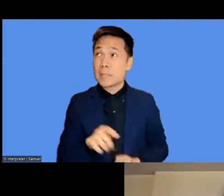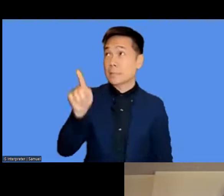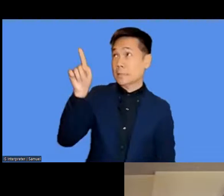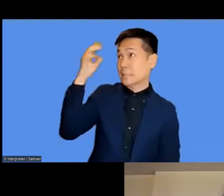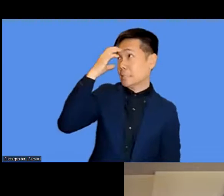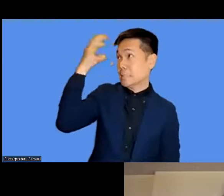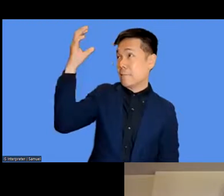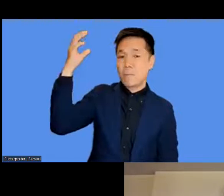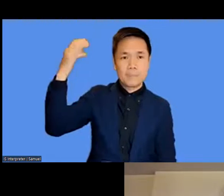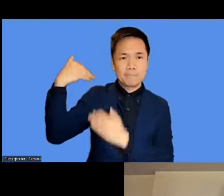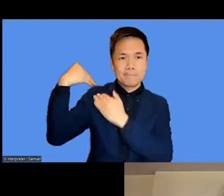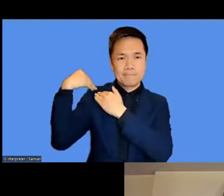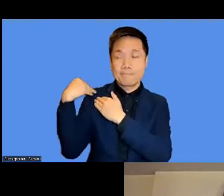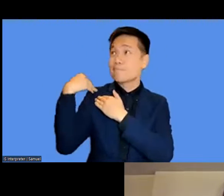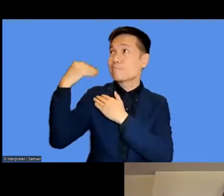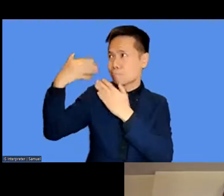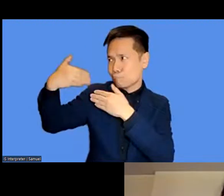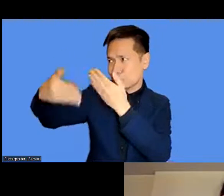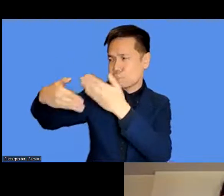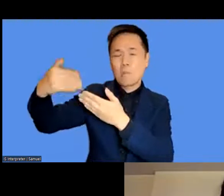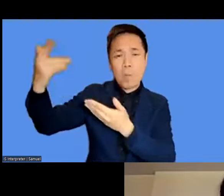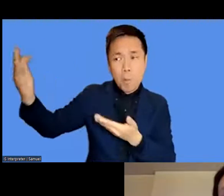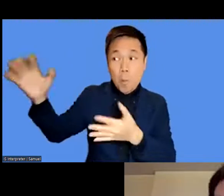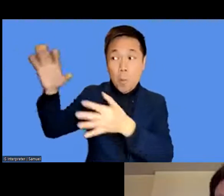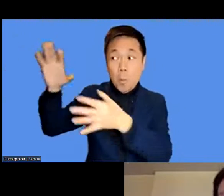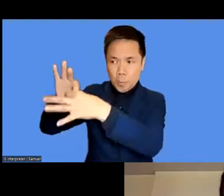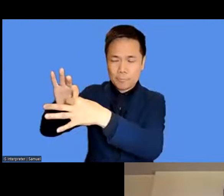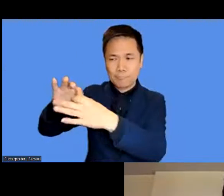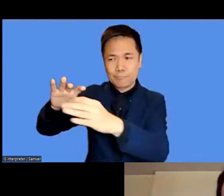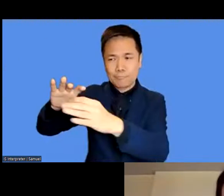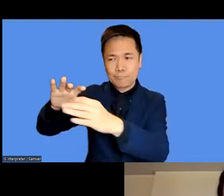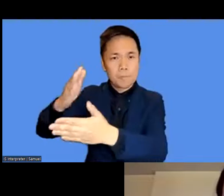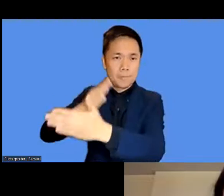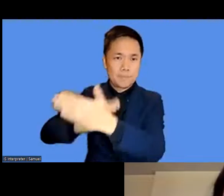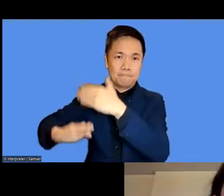in the beginning, co creating, and then co producing, co collaborating.